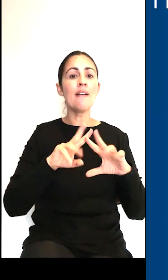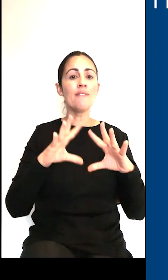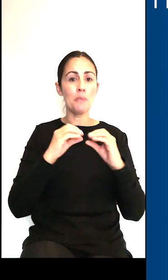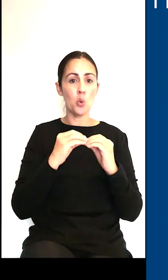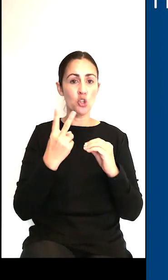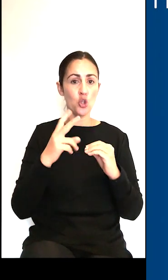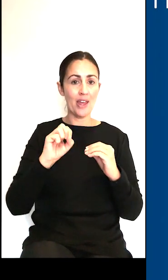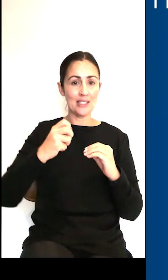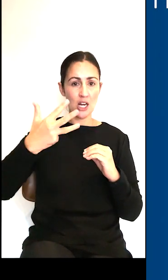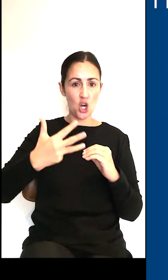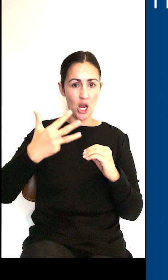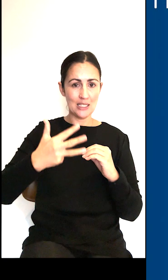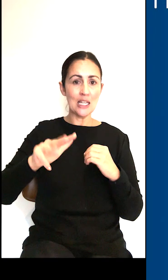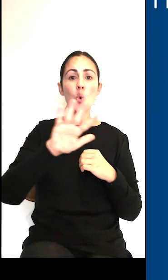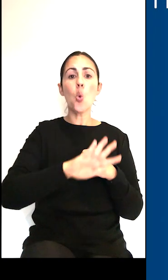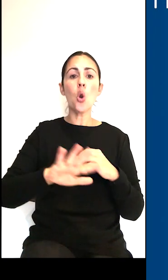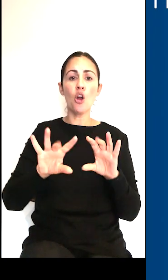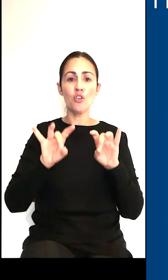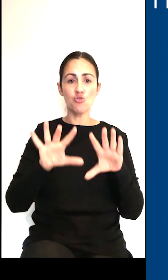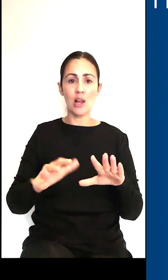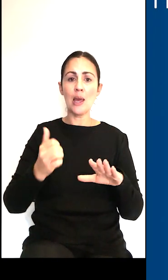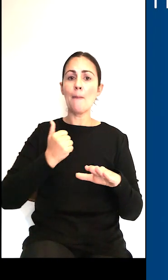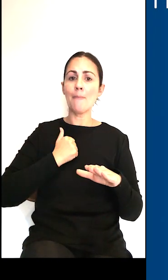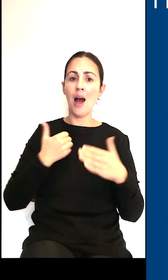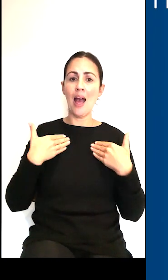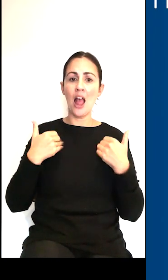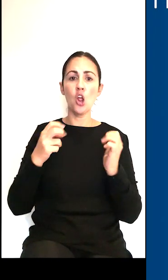there was a nationwide MyHealth Record opt-in or opt-out decision